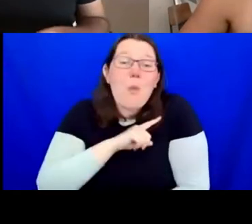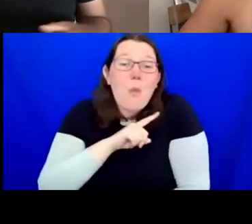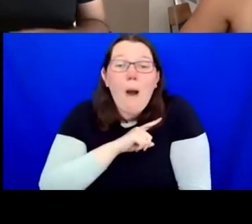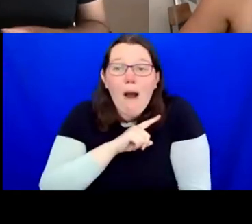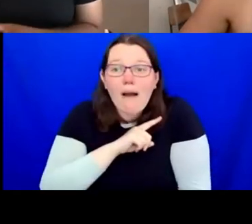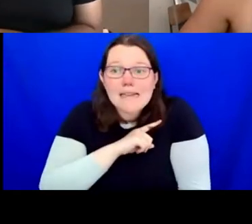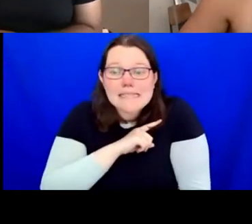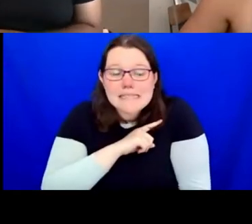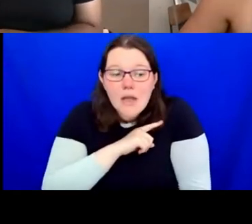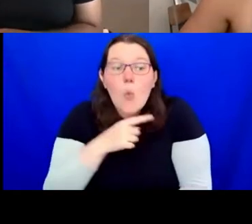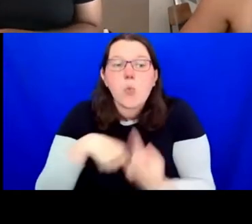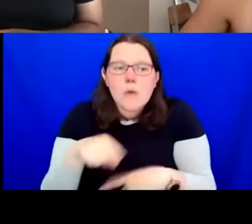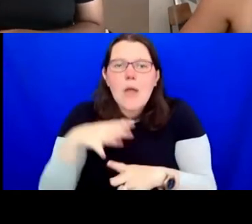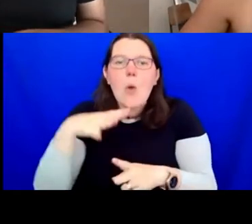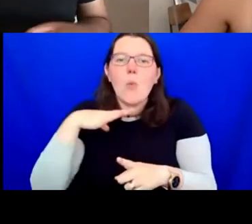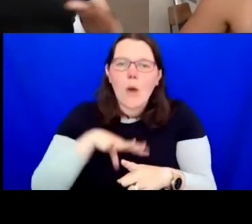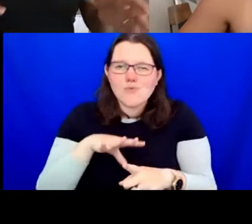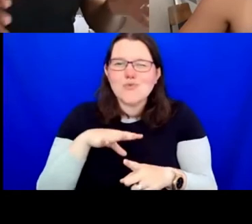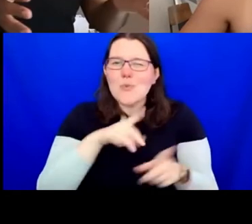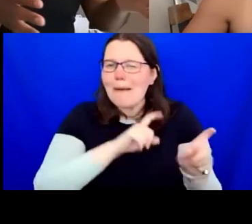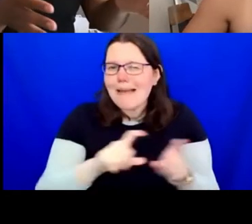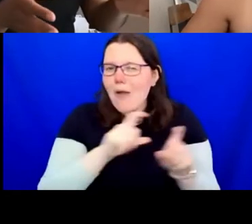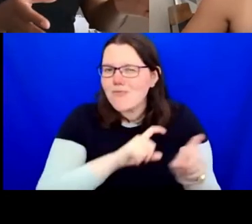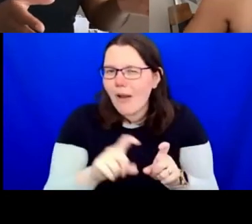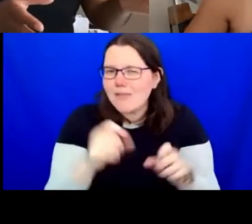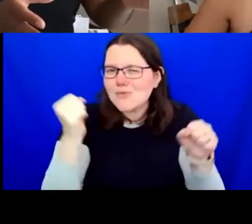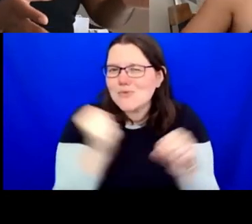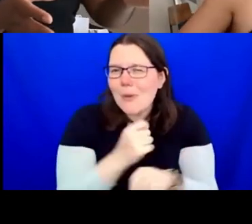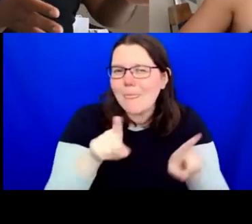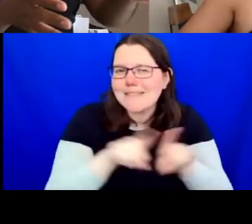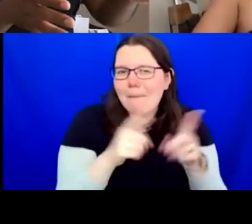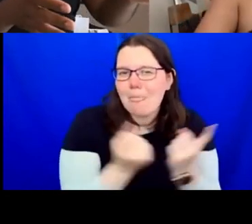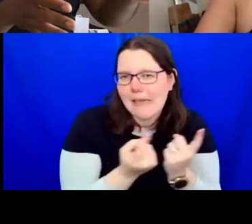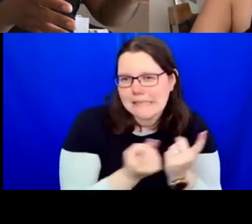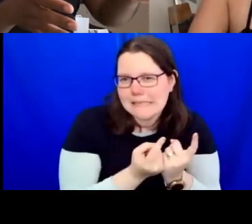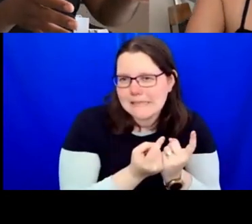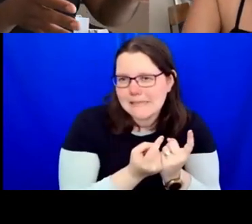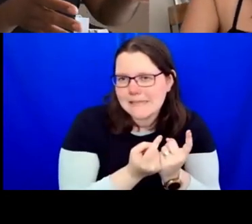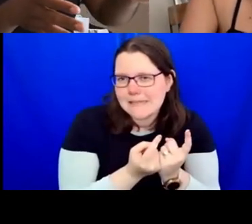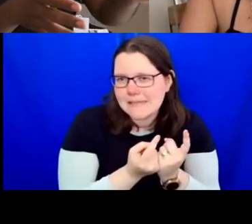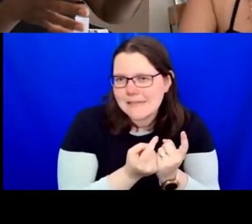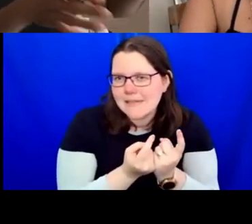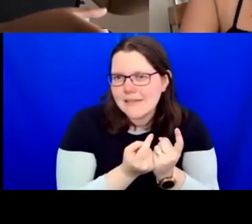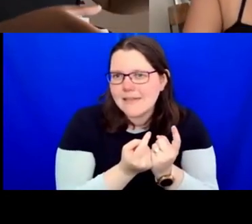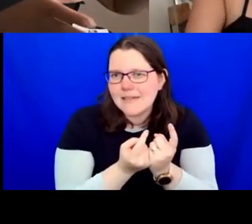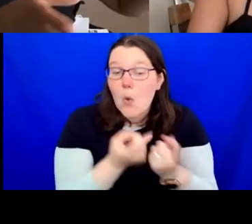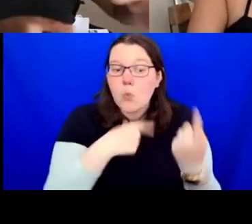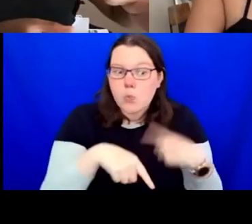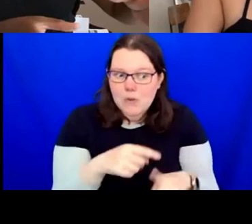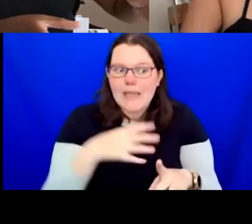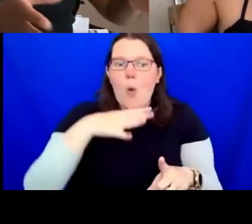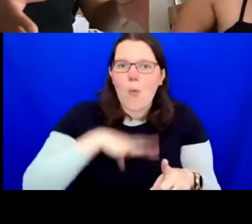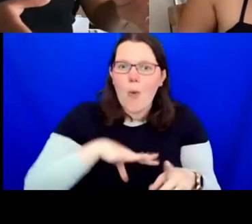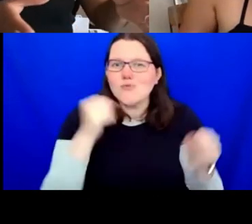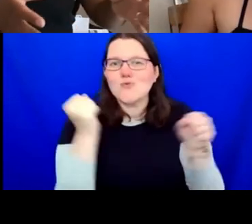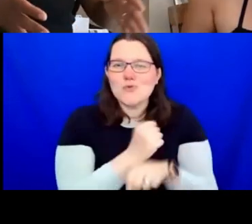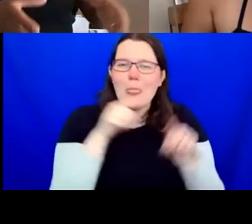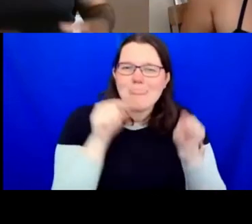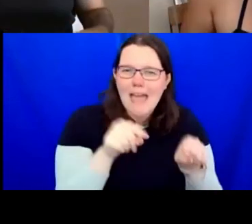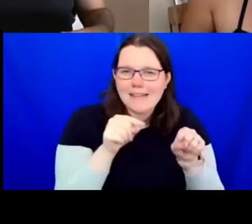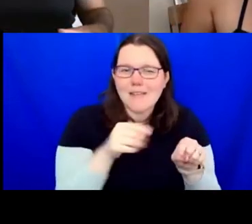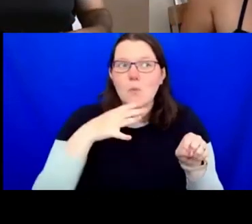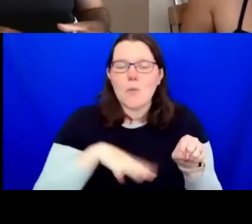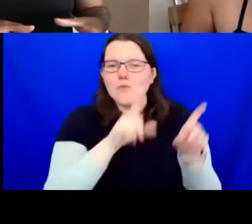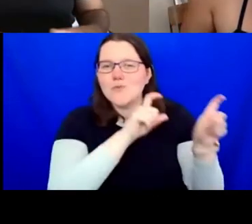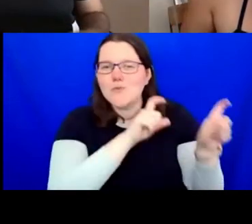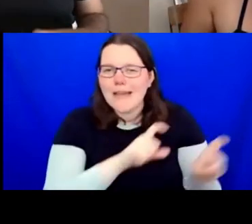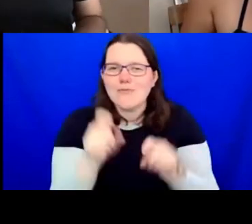do the things we want to do so the motive of the change wasn't to actually stop the harm that was